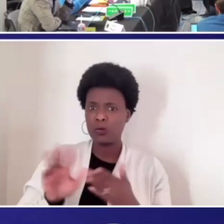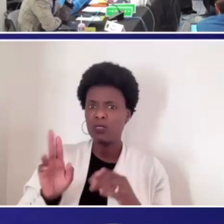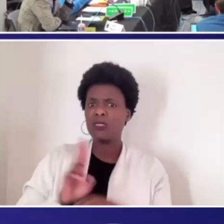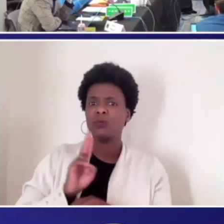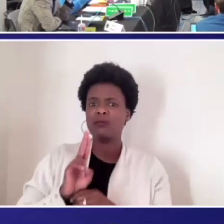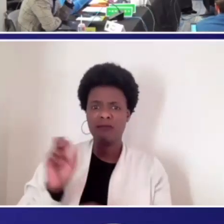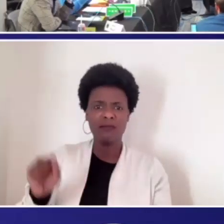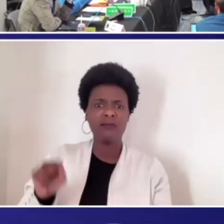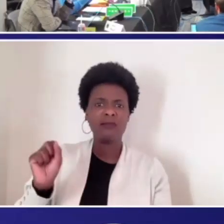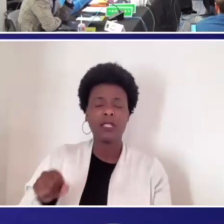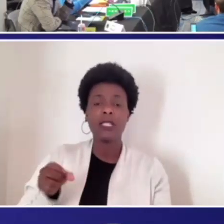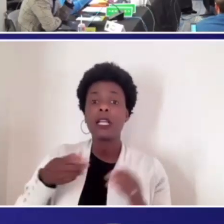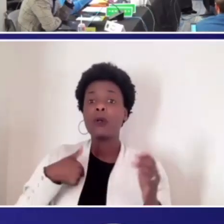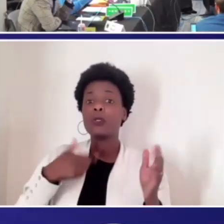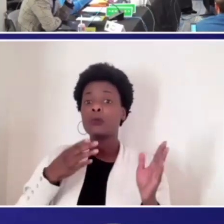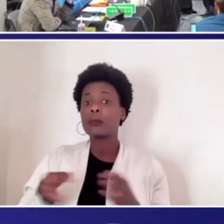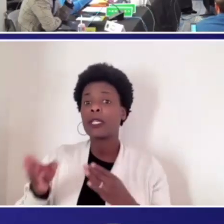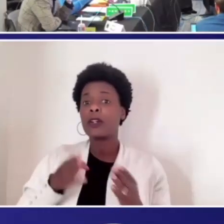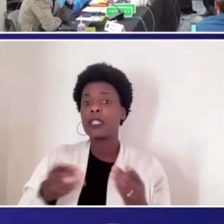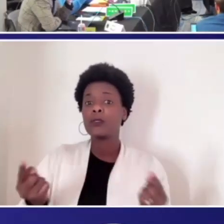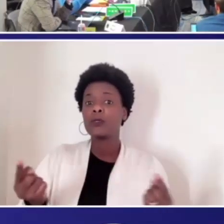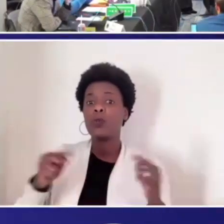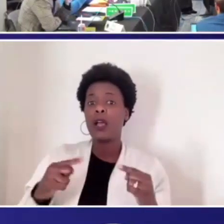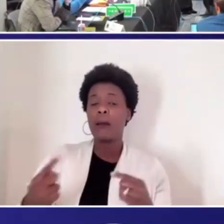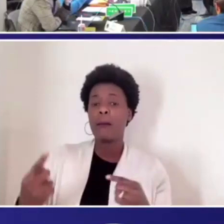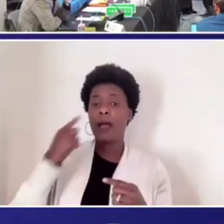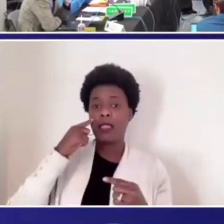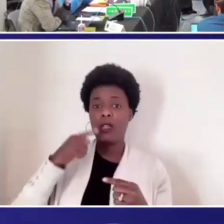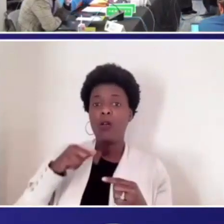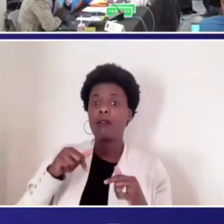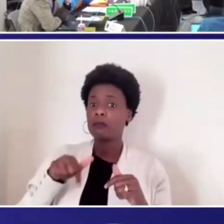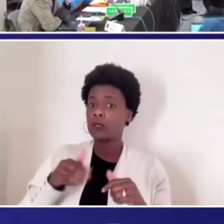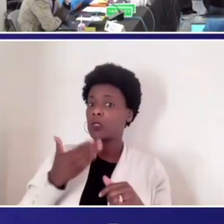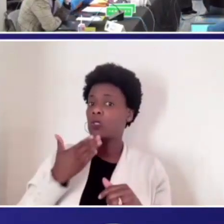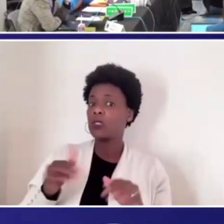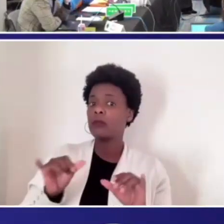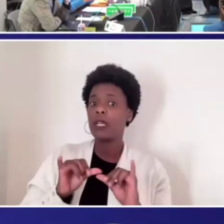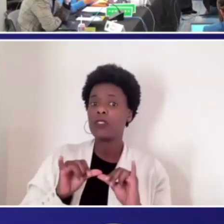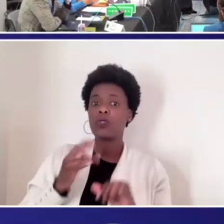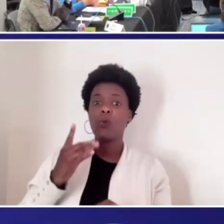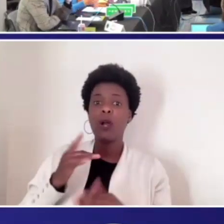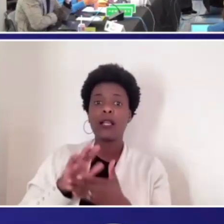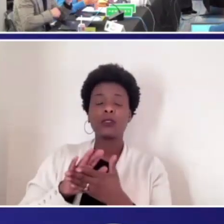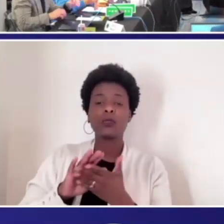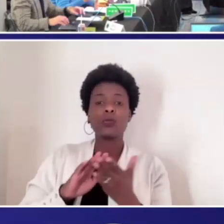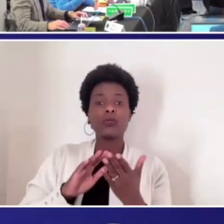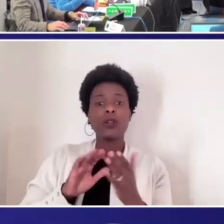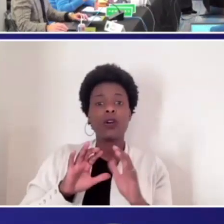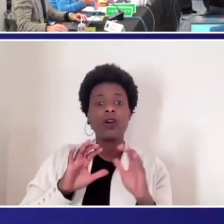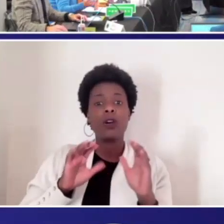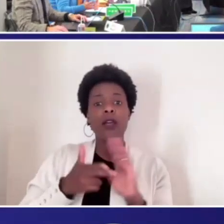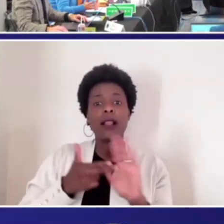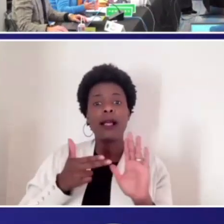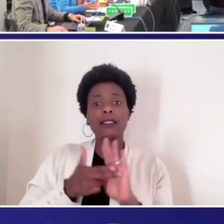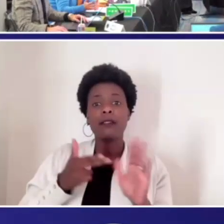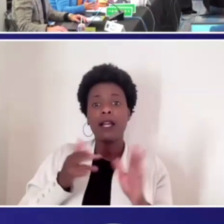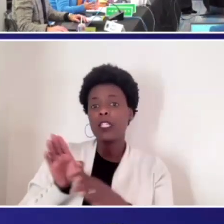here, I thought that was a good measure because schools were classifying as professional when there was no consequence.